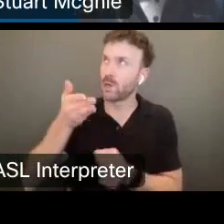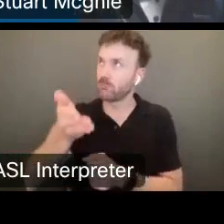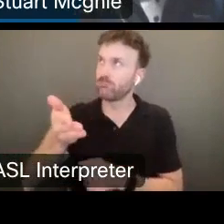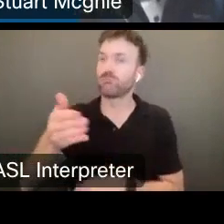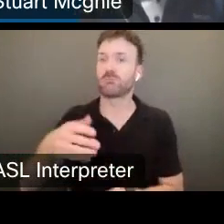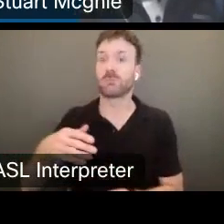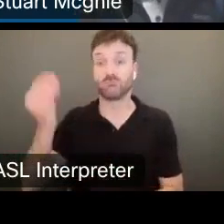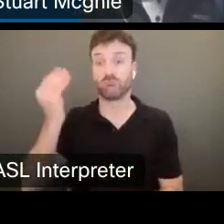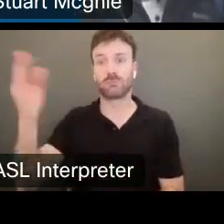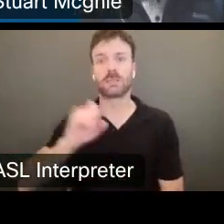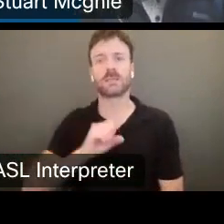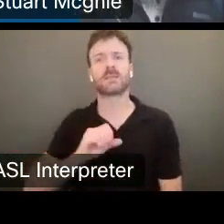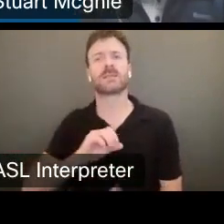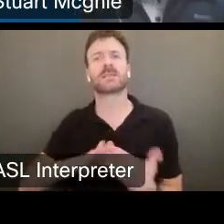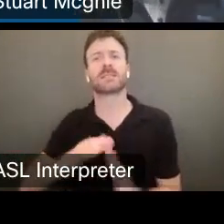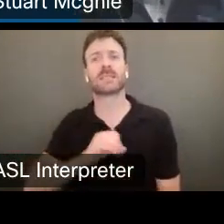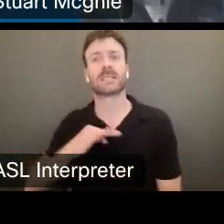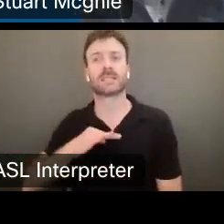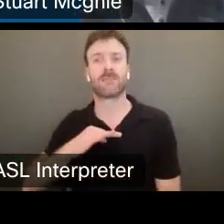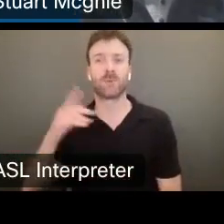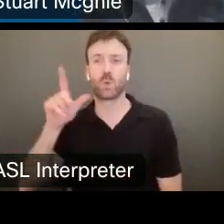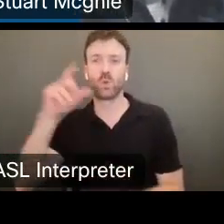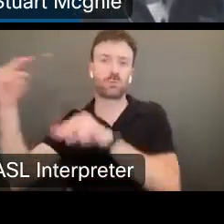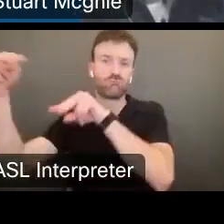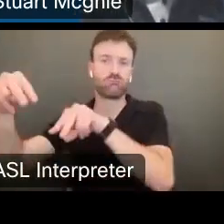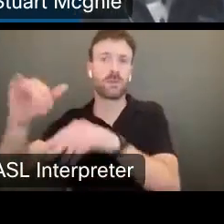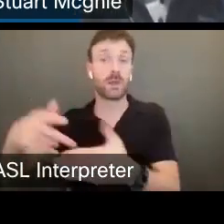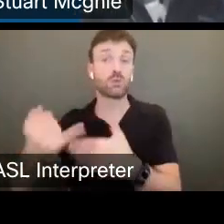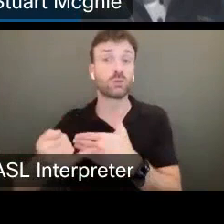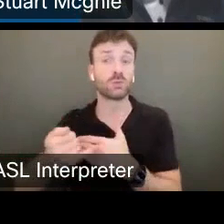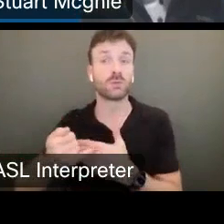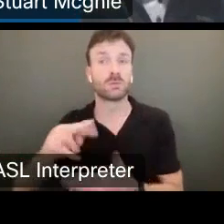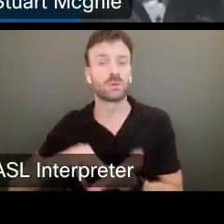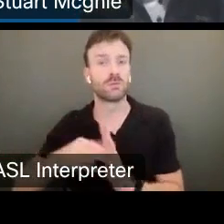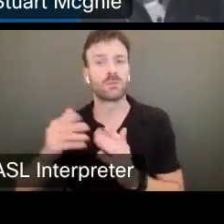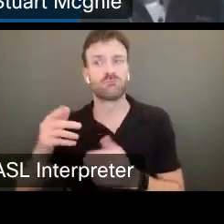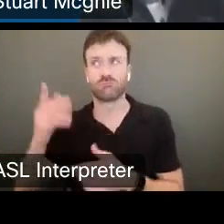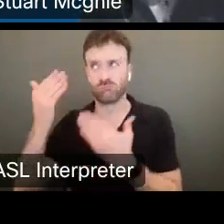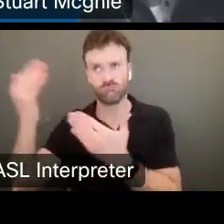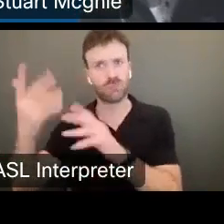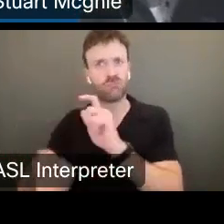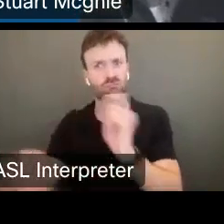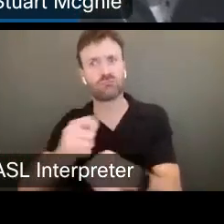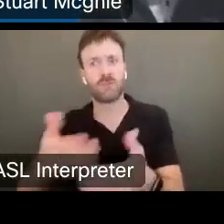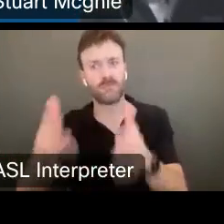that are effectively looking after that project in order to make the changes very quickly.